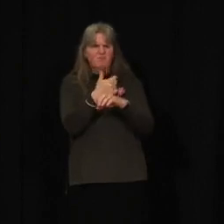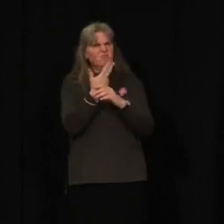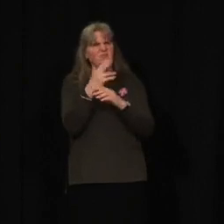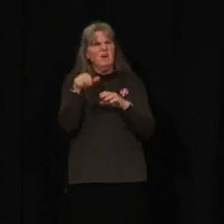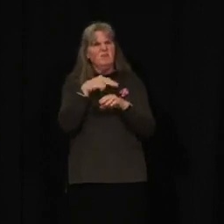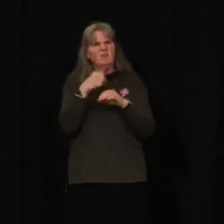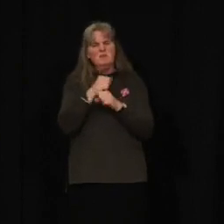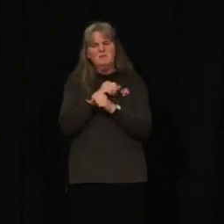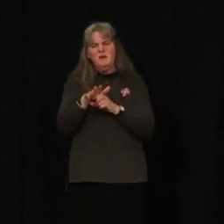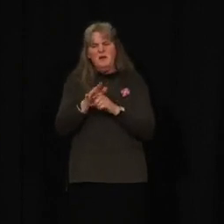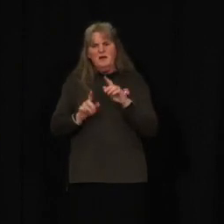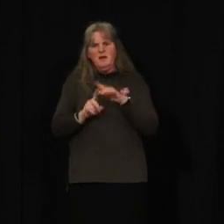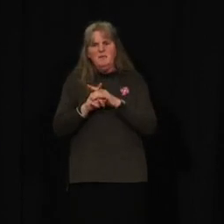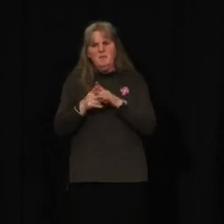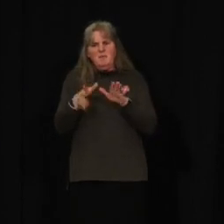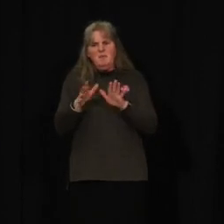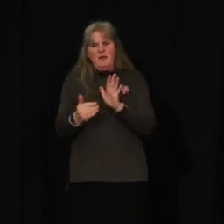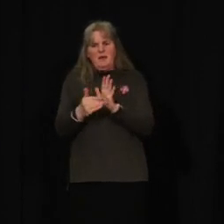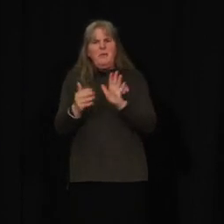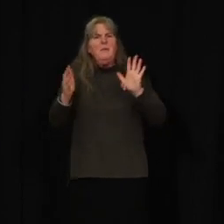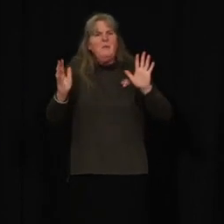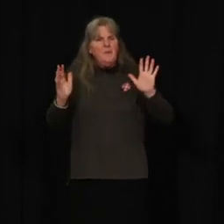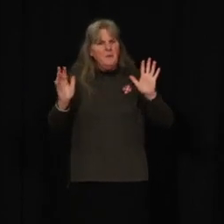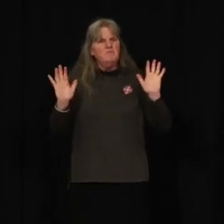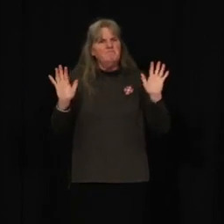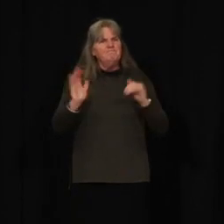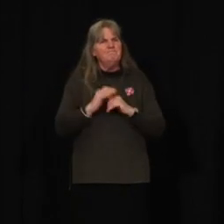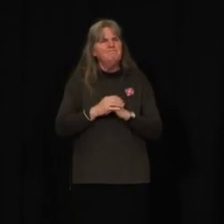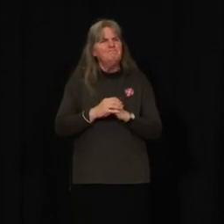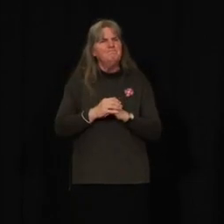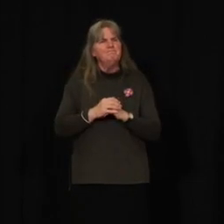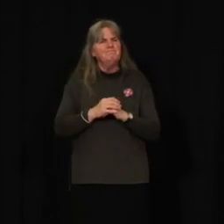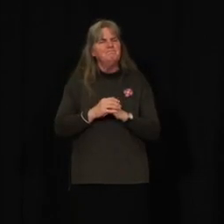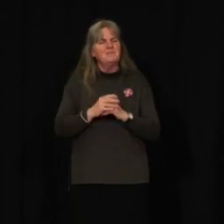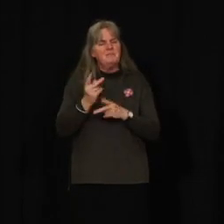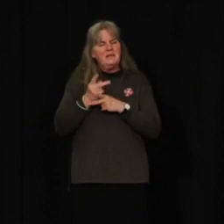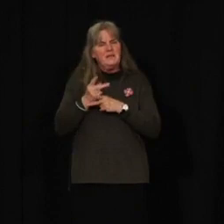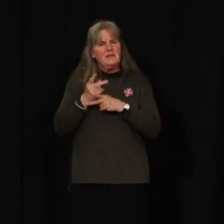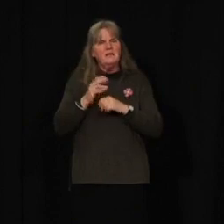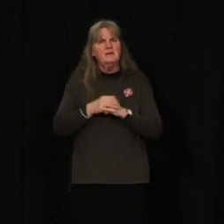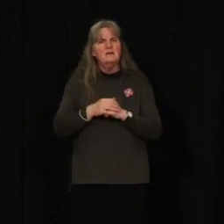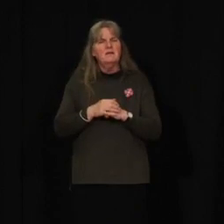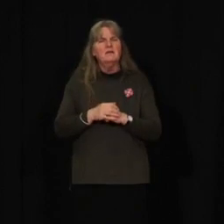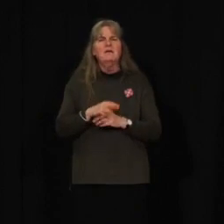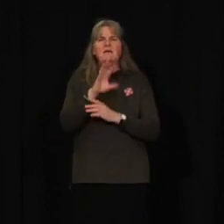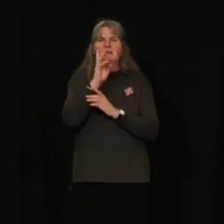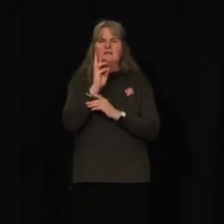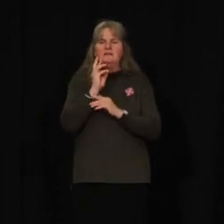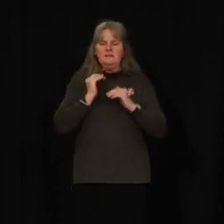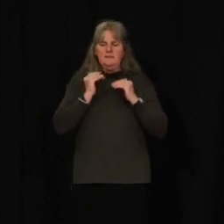of COVID-19 should it reappear in the community. The six steps will remain in